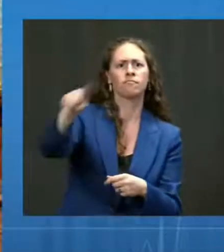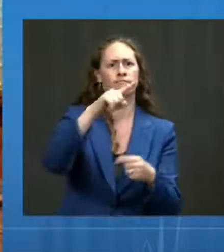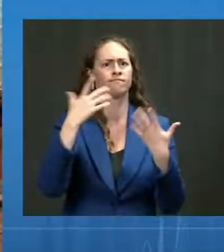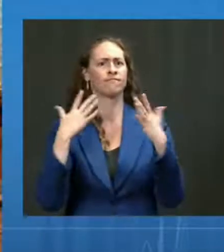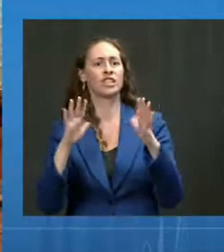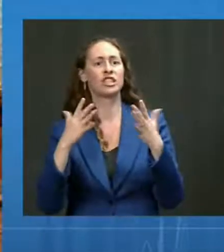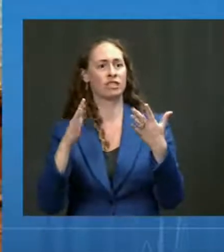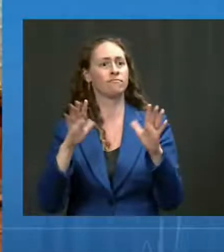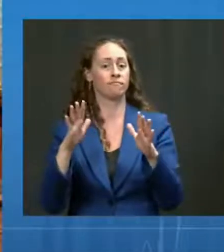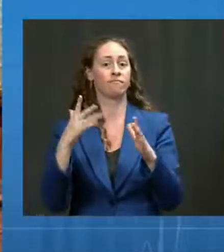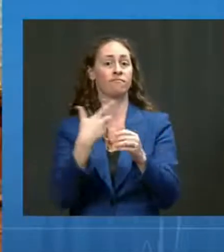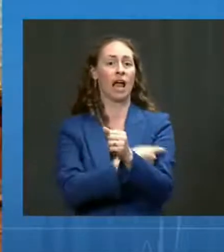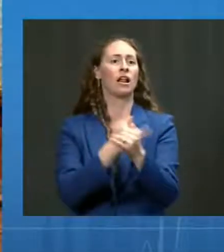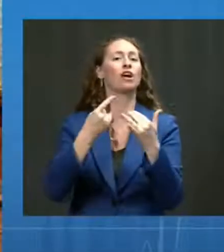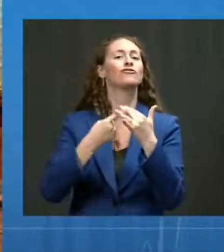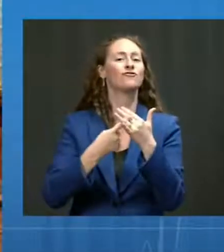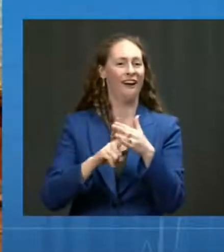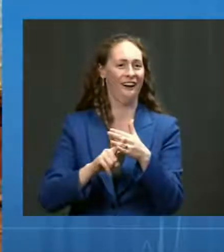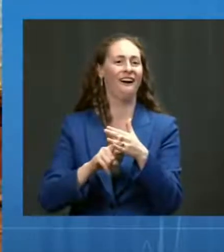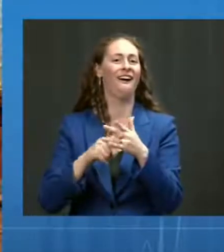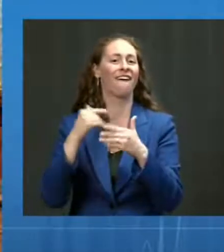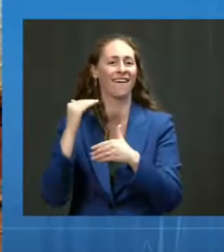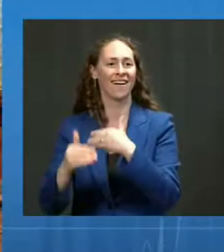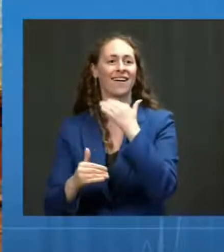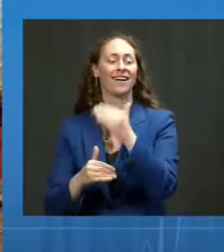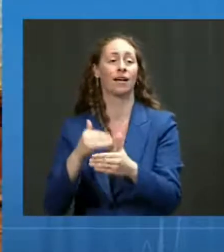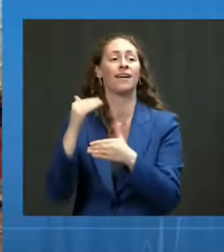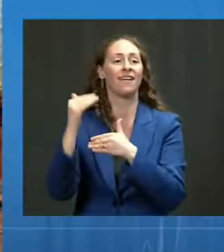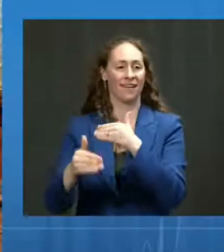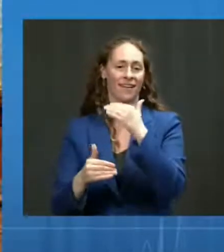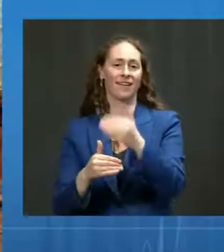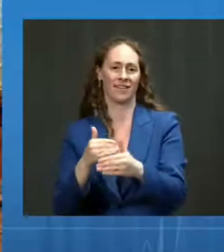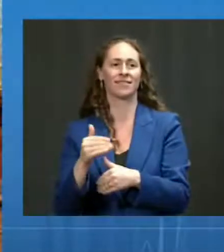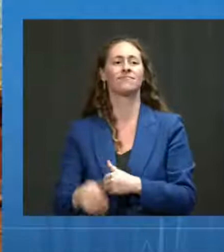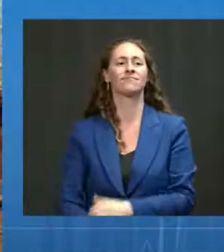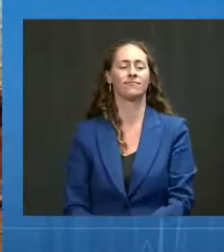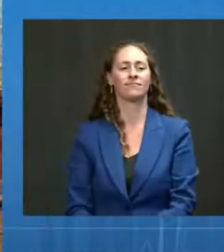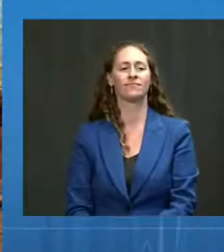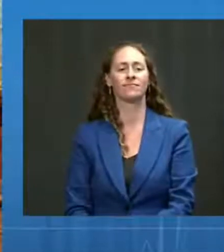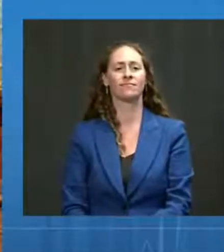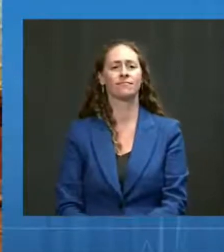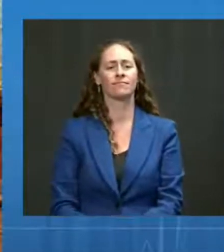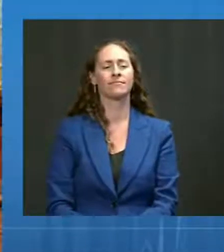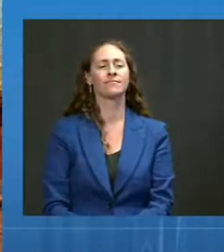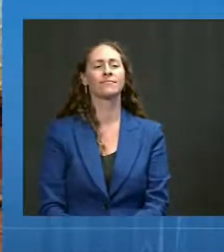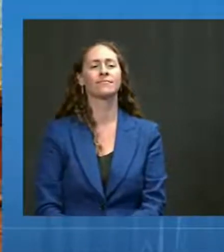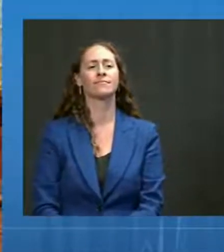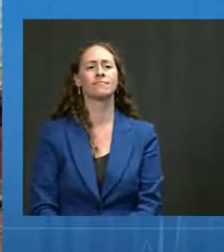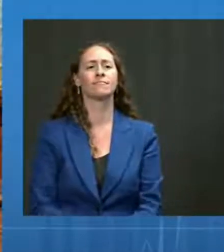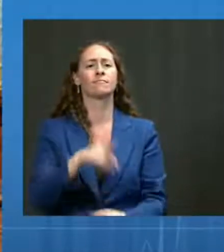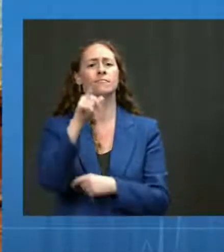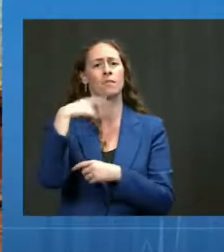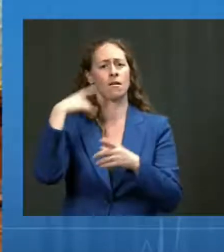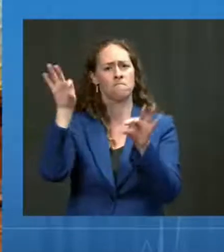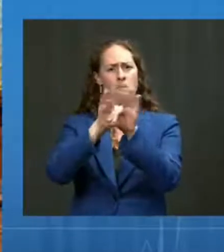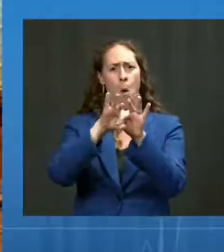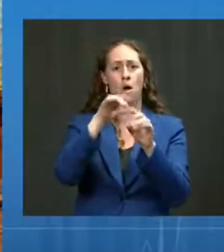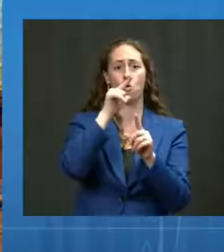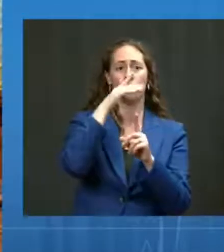VACCINATED ADULTS, CAN BEGIN GETTING BOOSTER SHOTS EIGHT